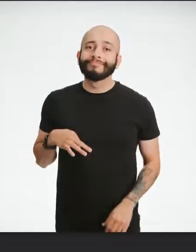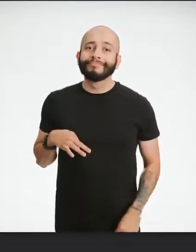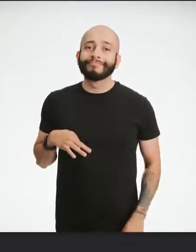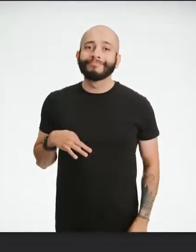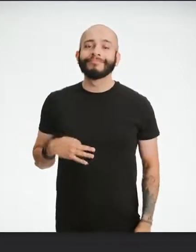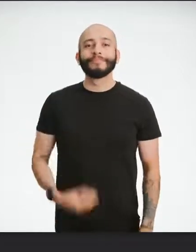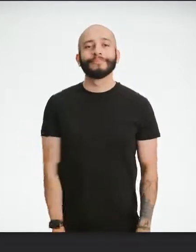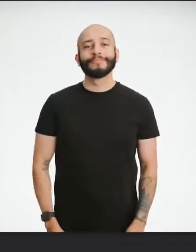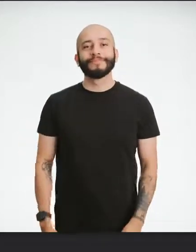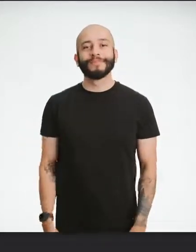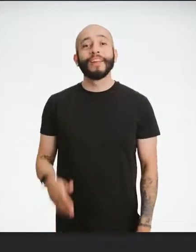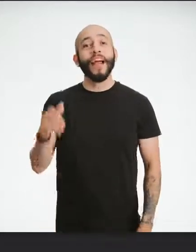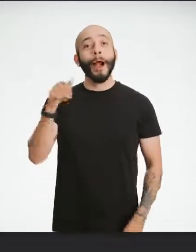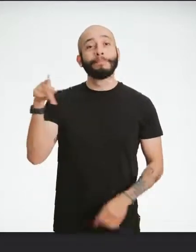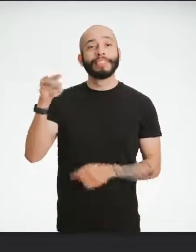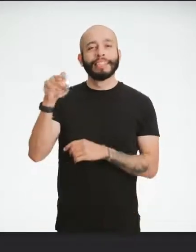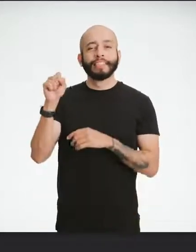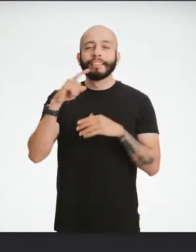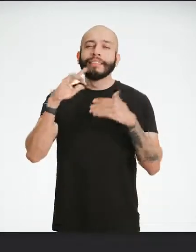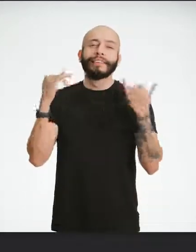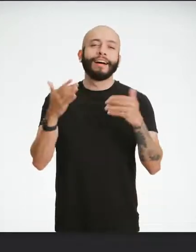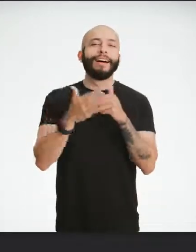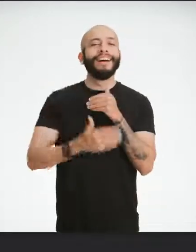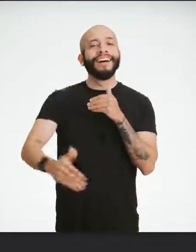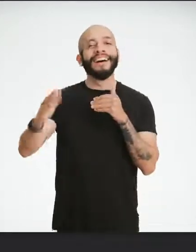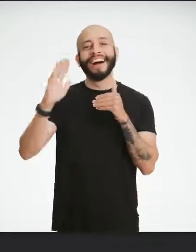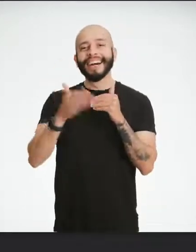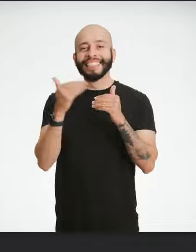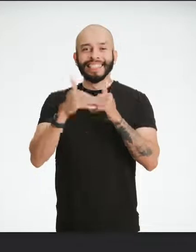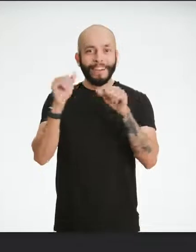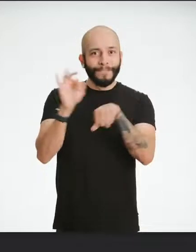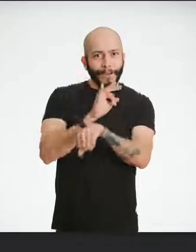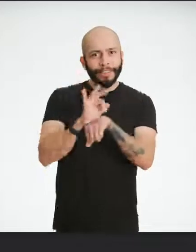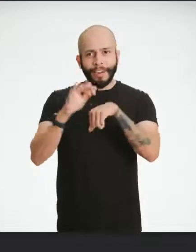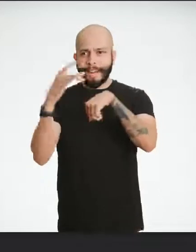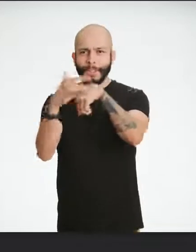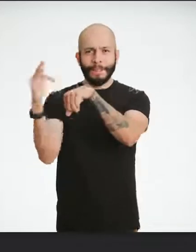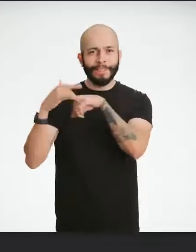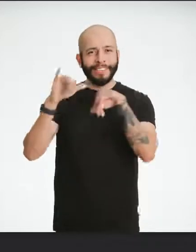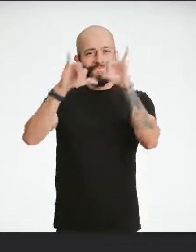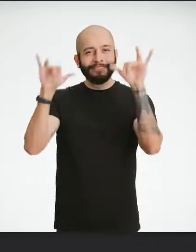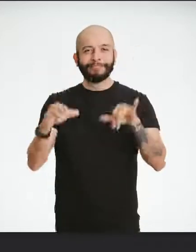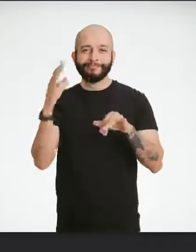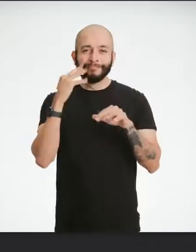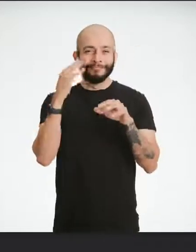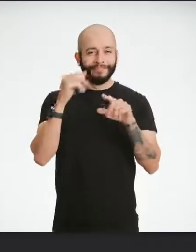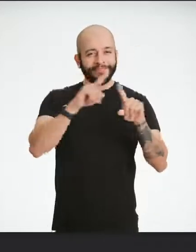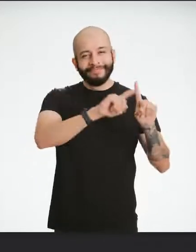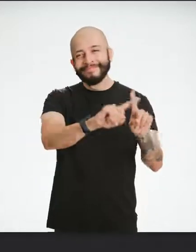It's super useful. App Intents will make it easier than ever before to make your app's functionality available